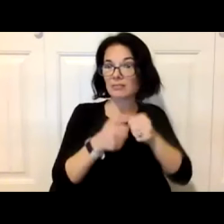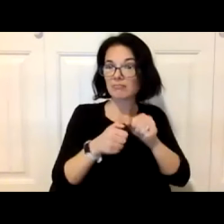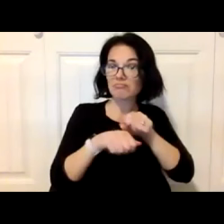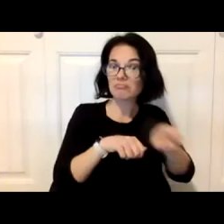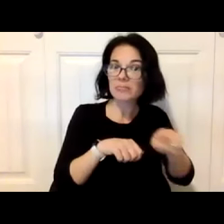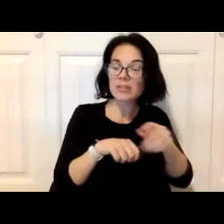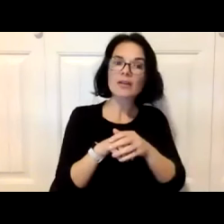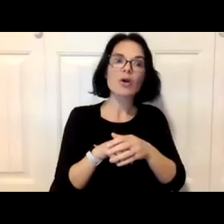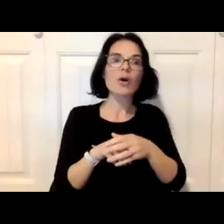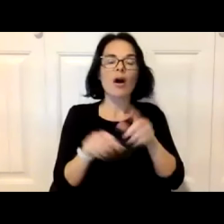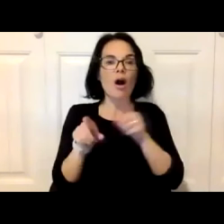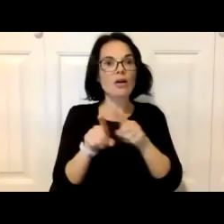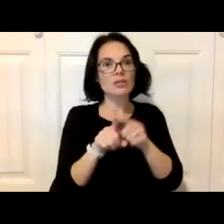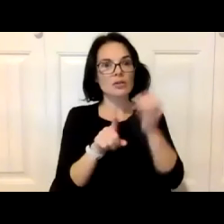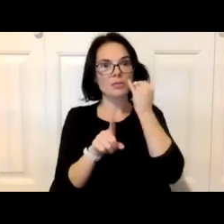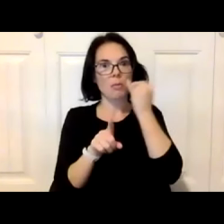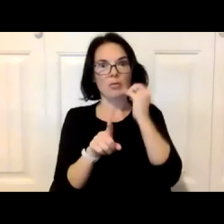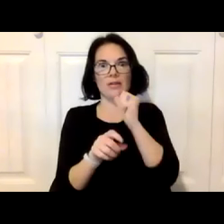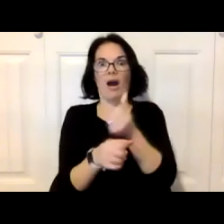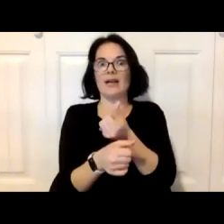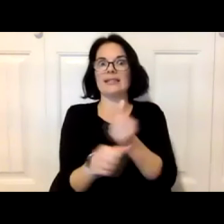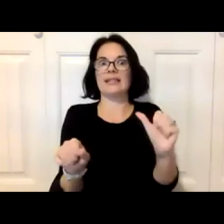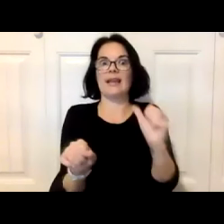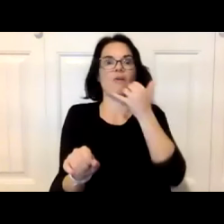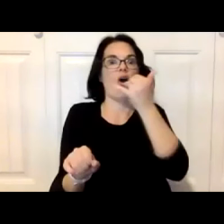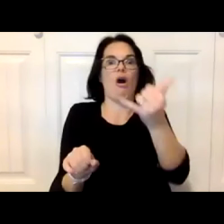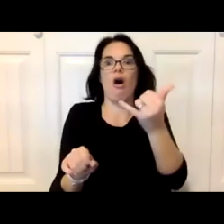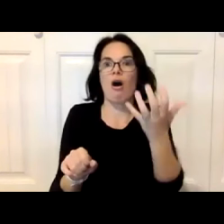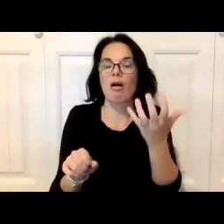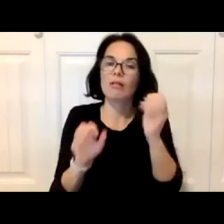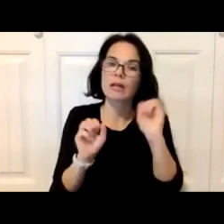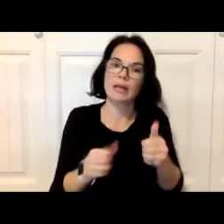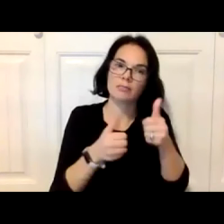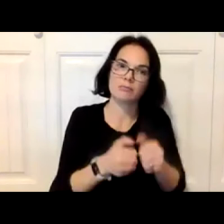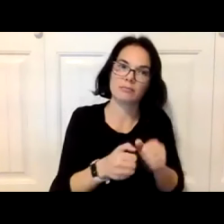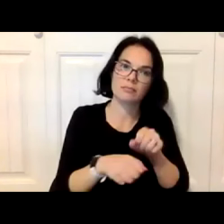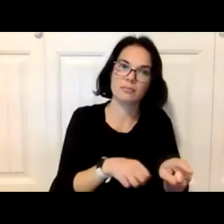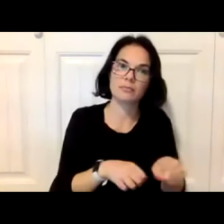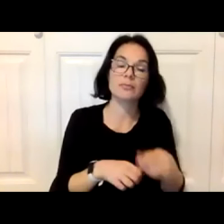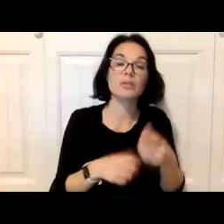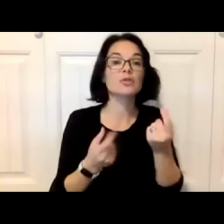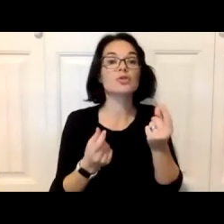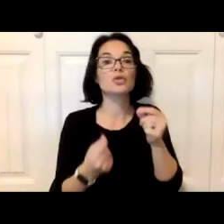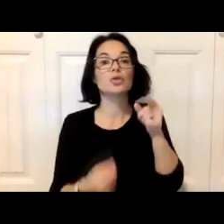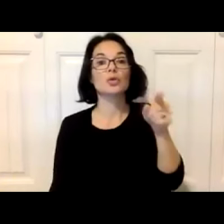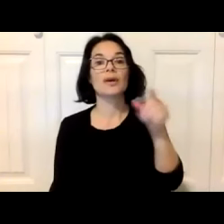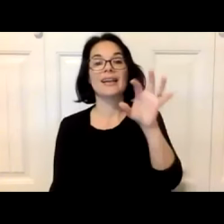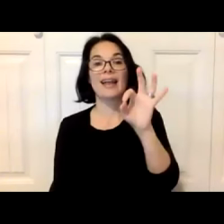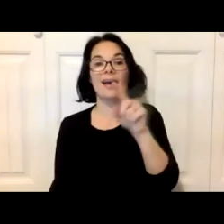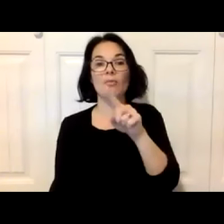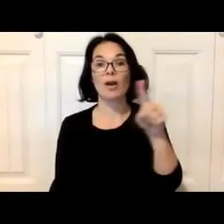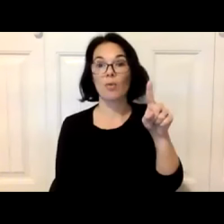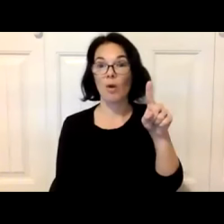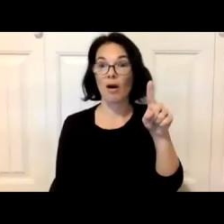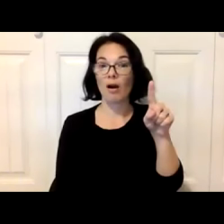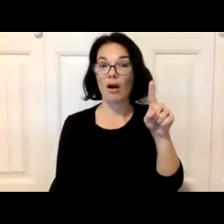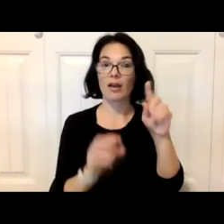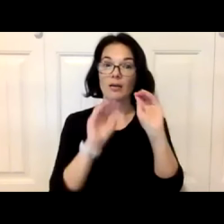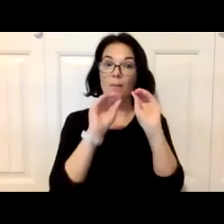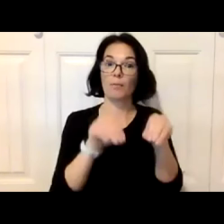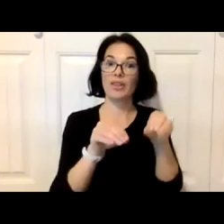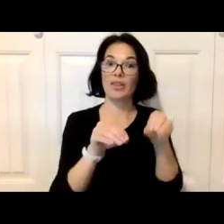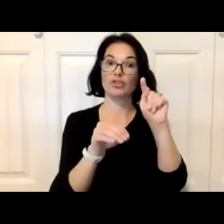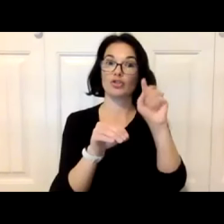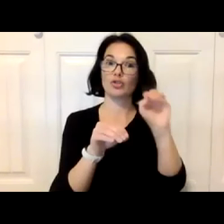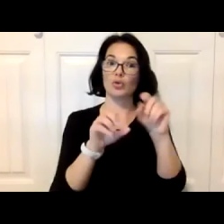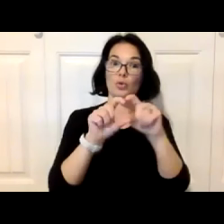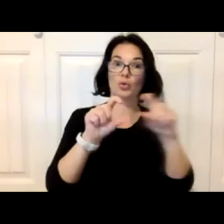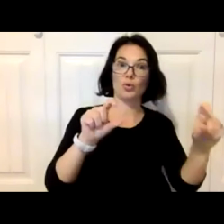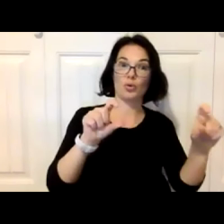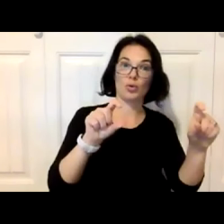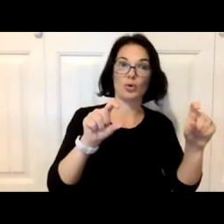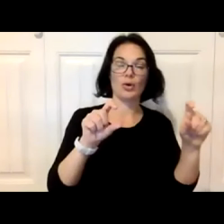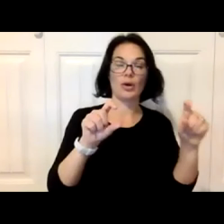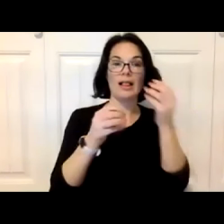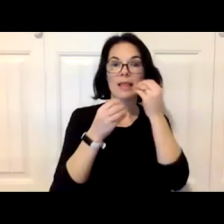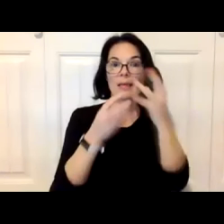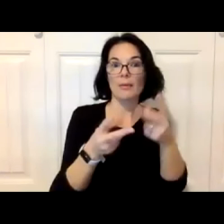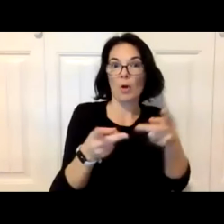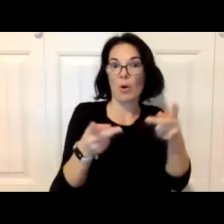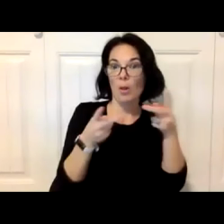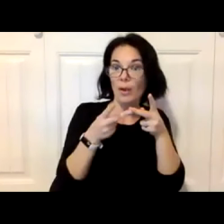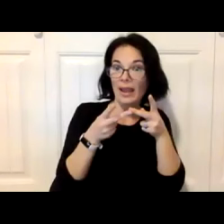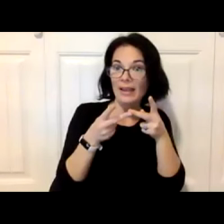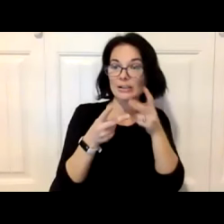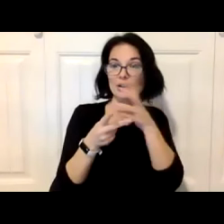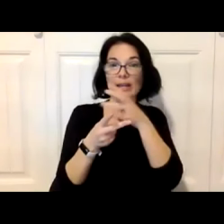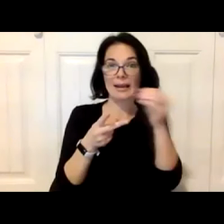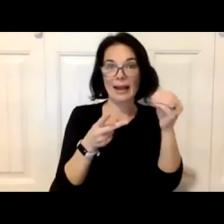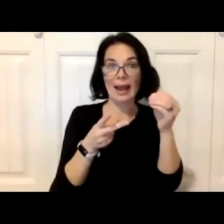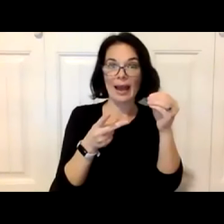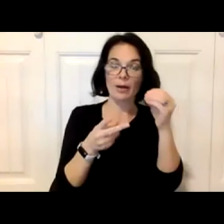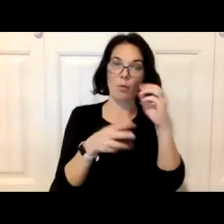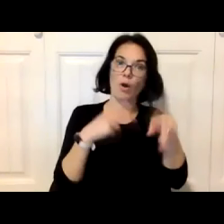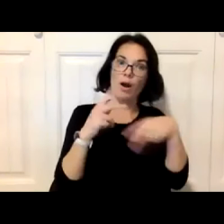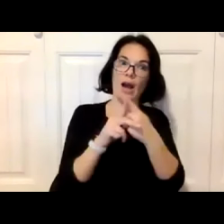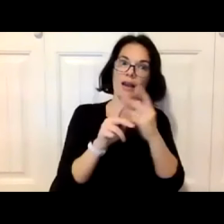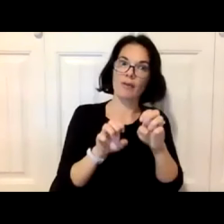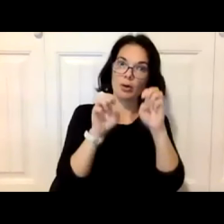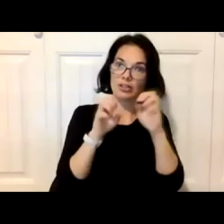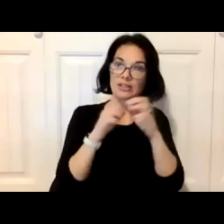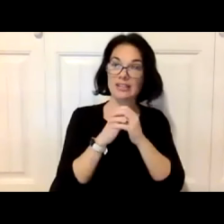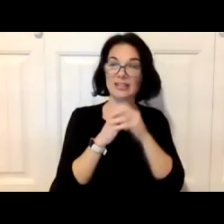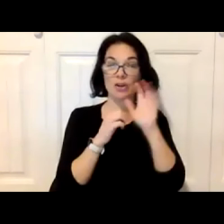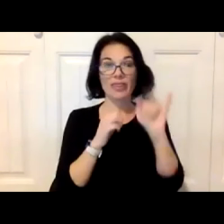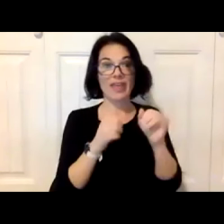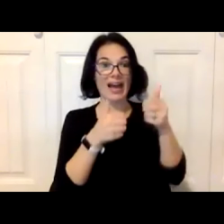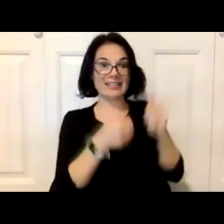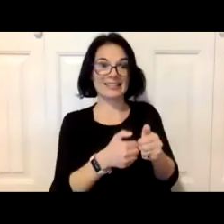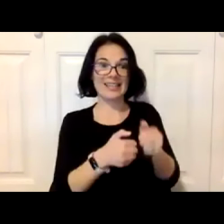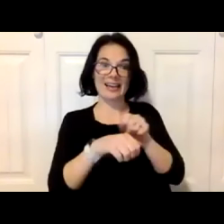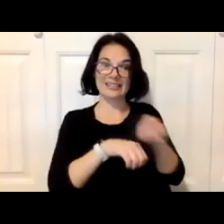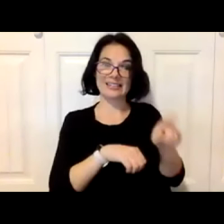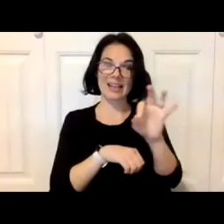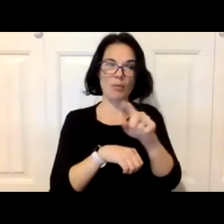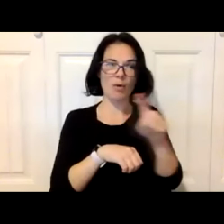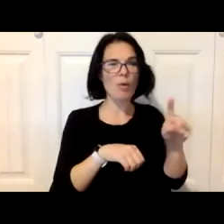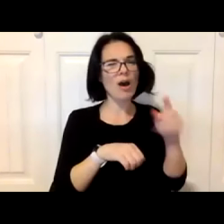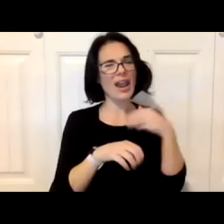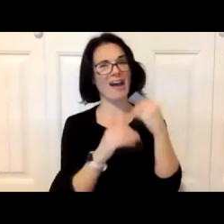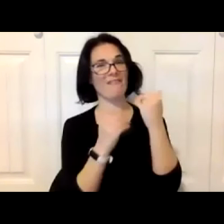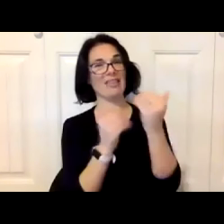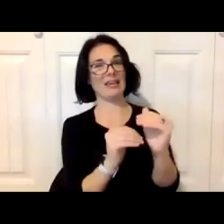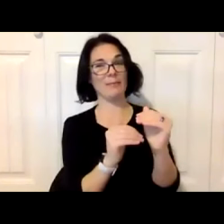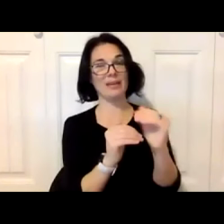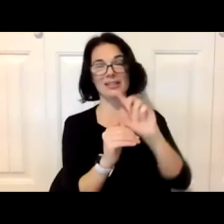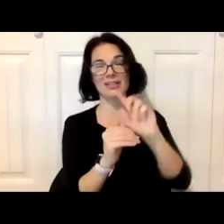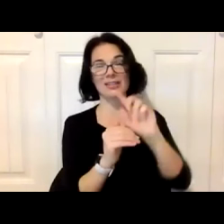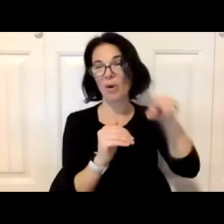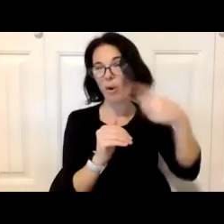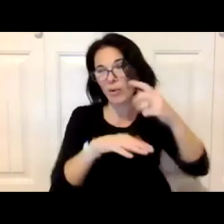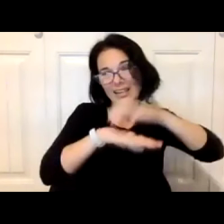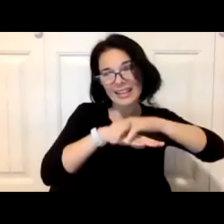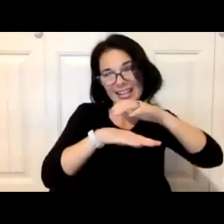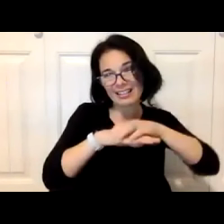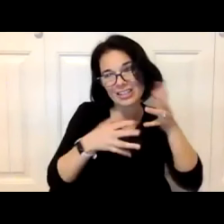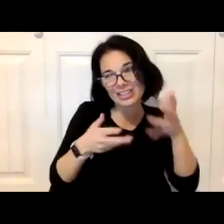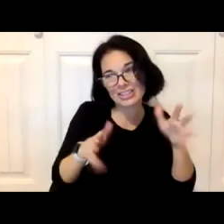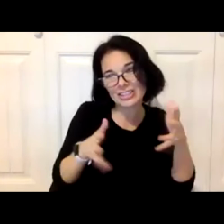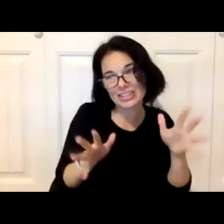[Plays video]